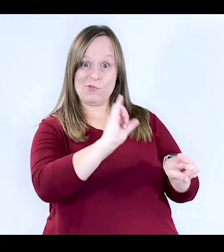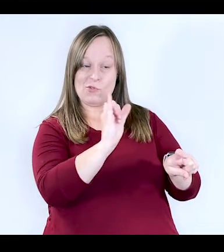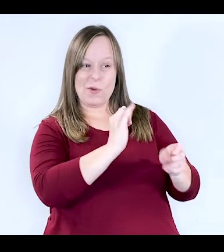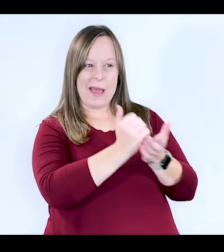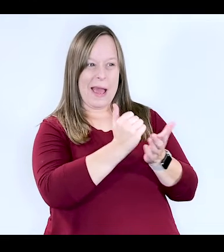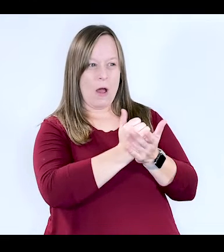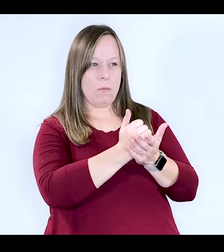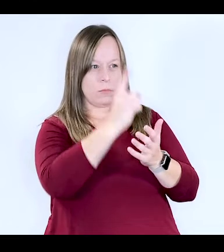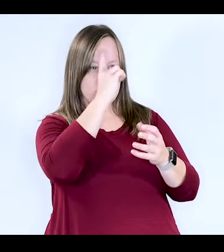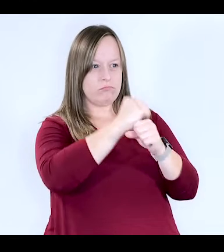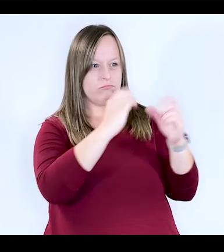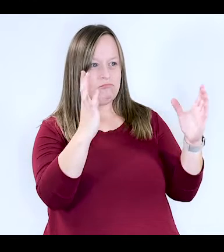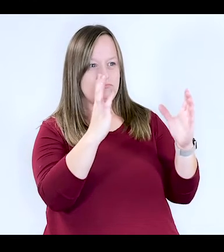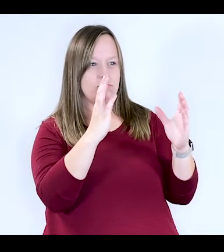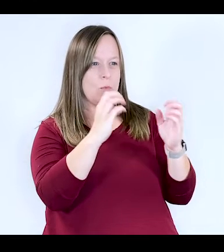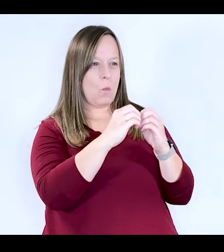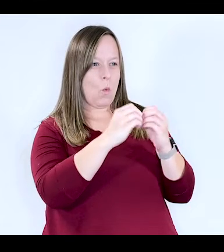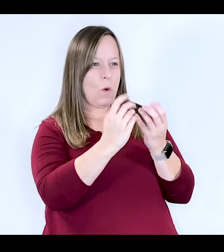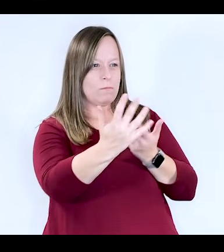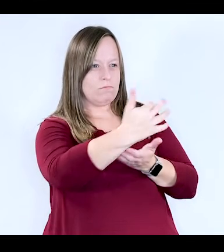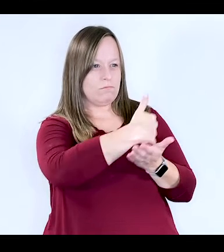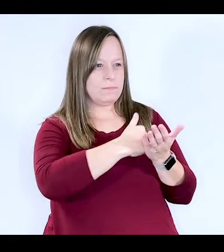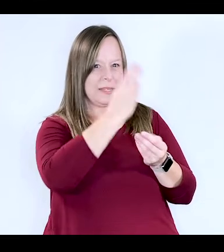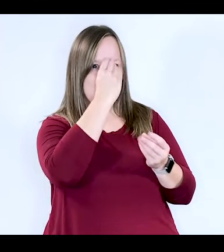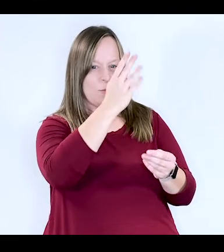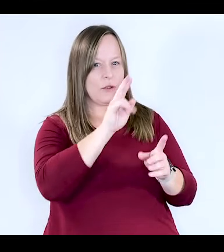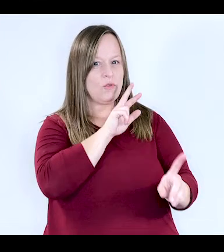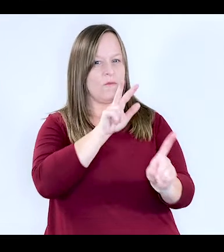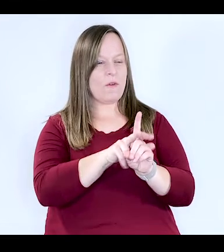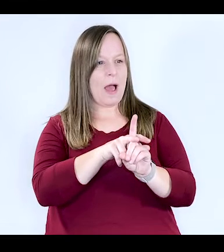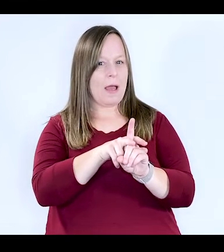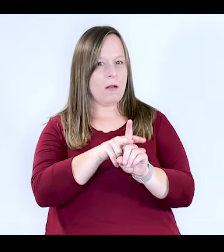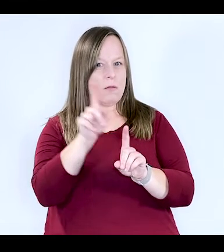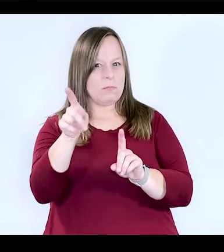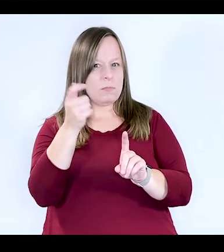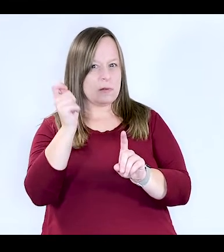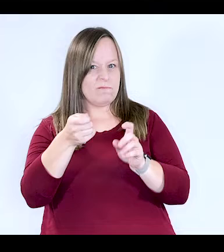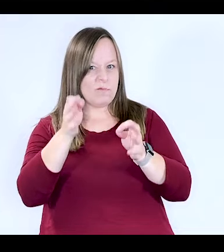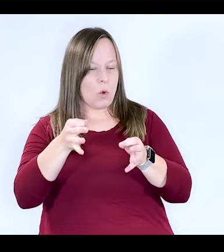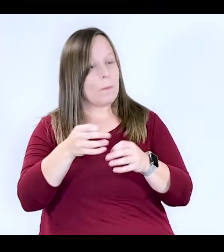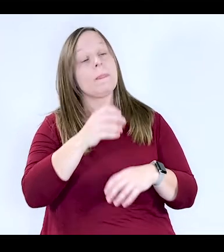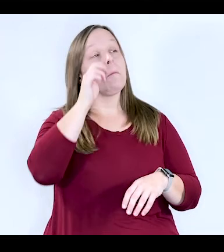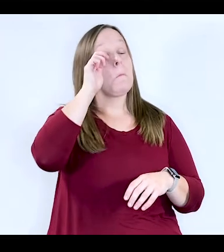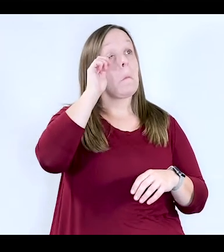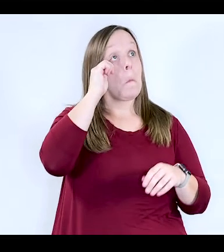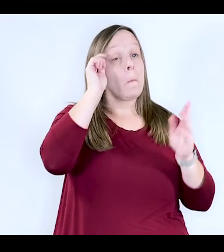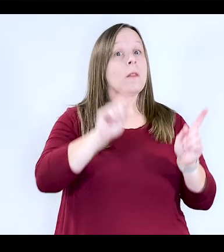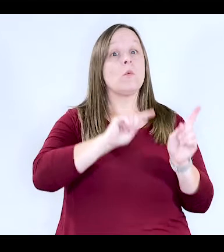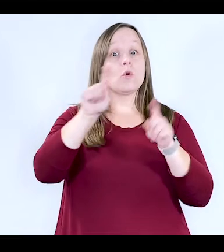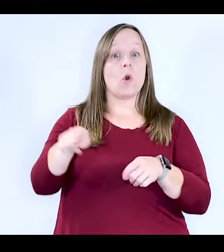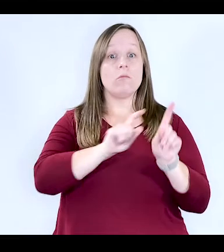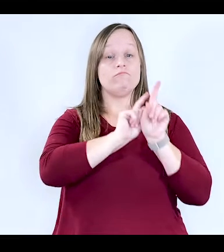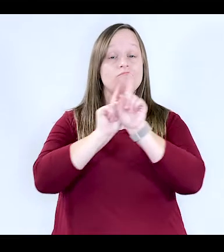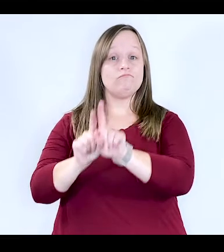that would help us get information that we need to file a petition in court, then we would go to court together.